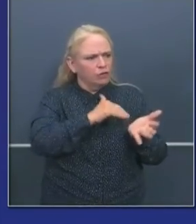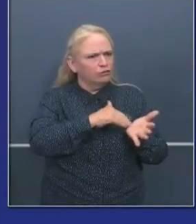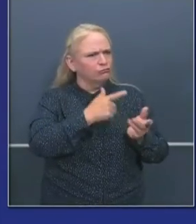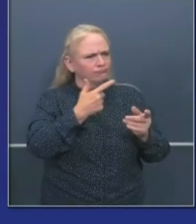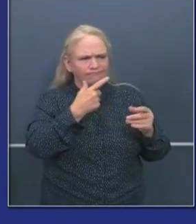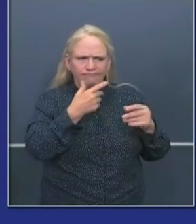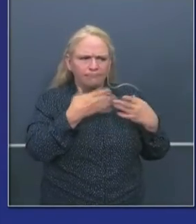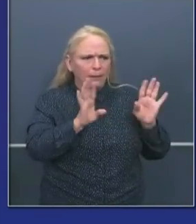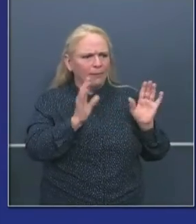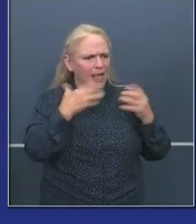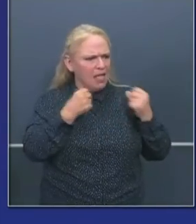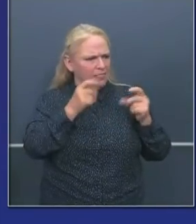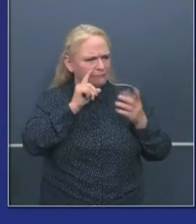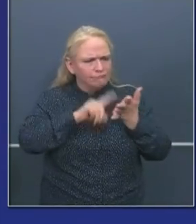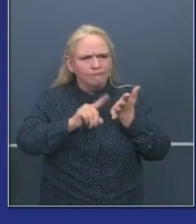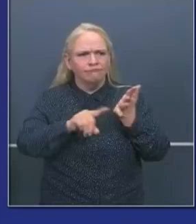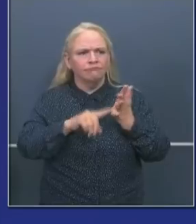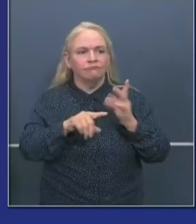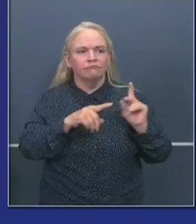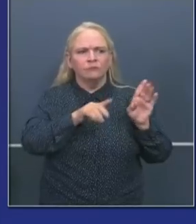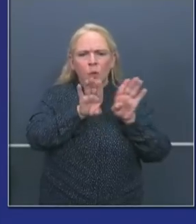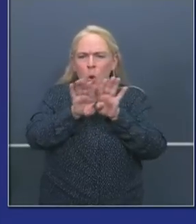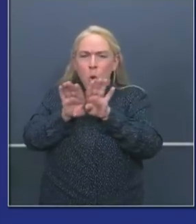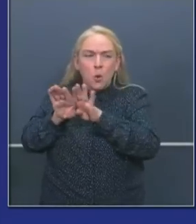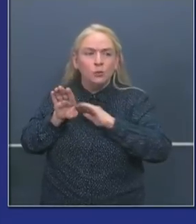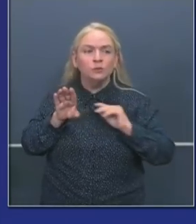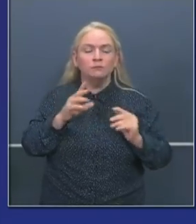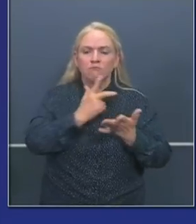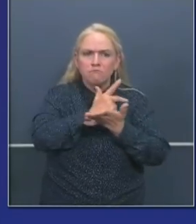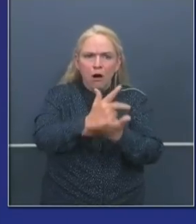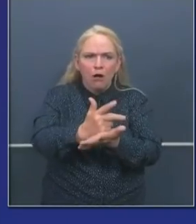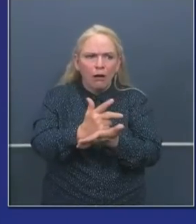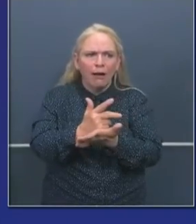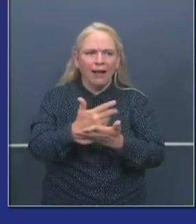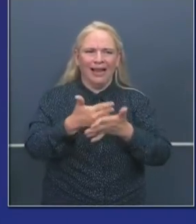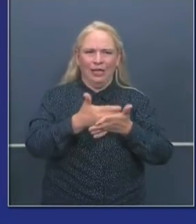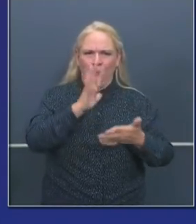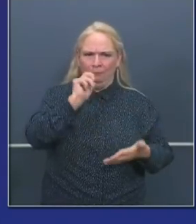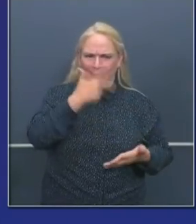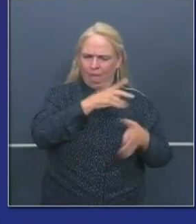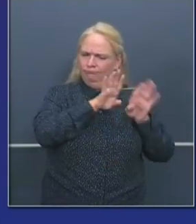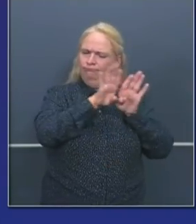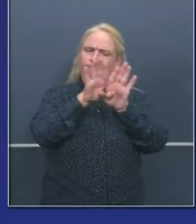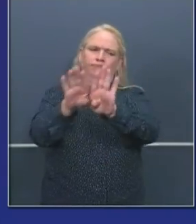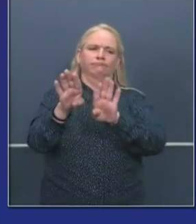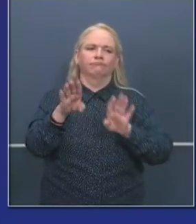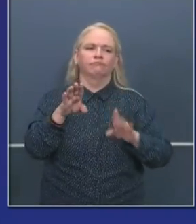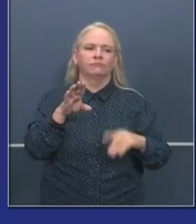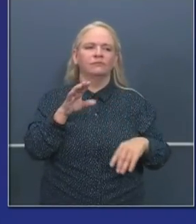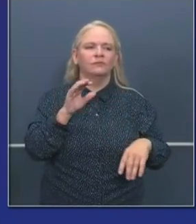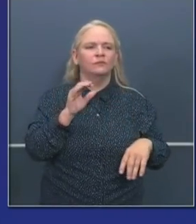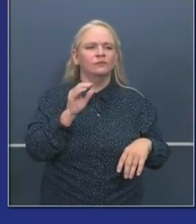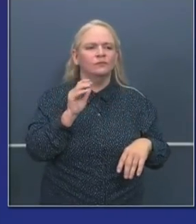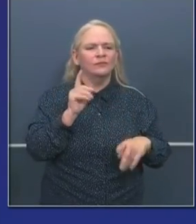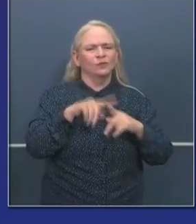AND THE WORK LOCAL BEACHES AND HELP OFFICERS MOVING FORWARD WITH OUR LOCAL LEVEL AND